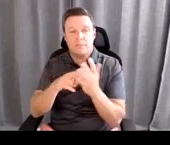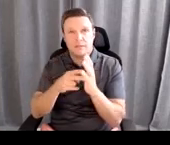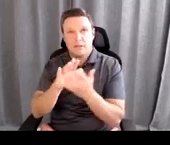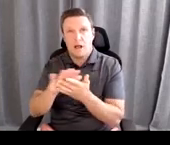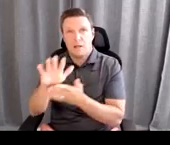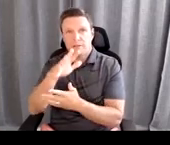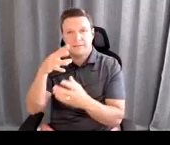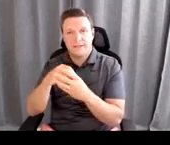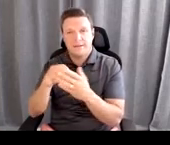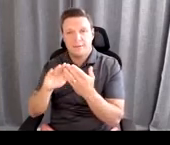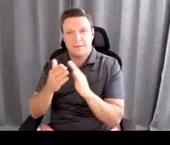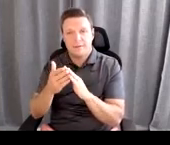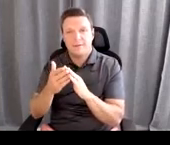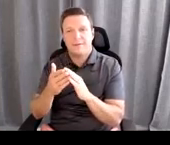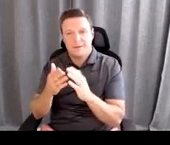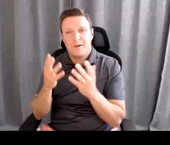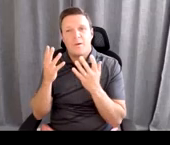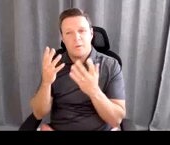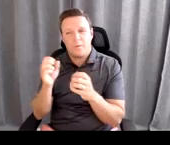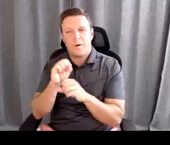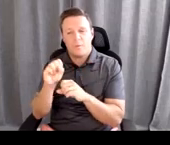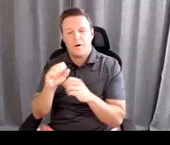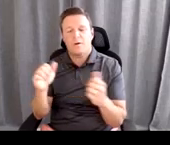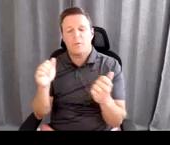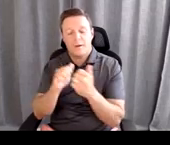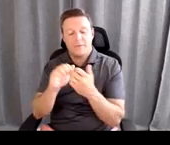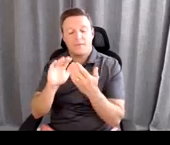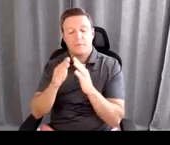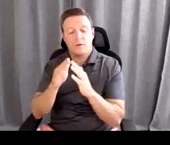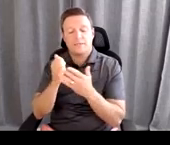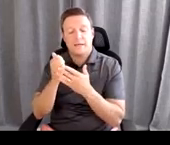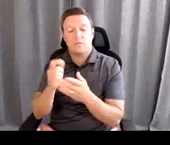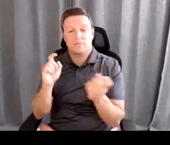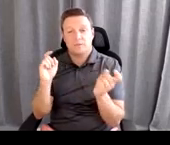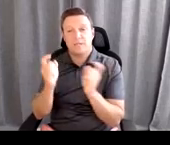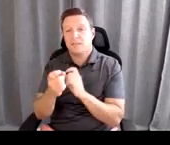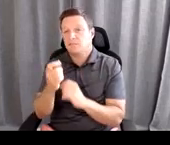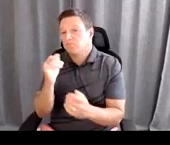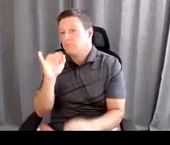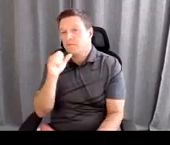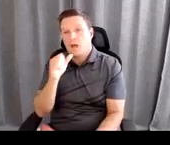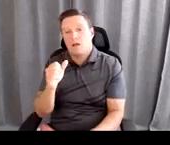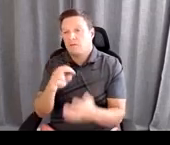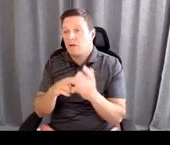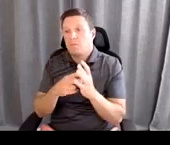we want to be able to work with that community to enact some change. Otherwise it is just for the outcome or for the grade.